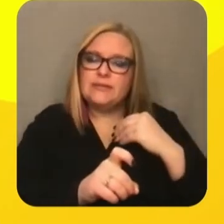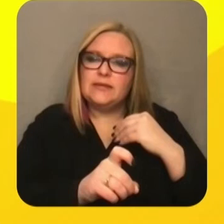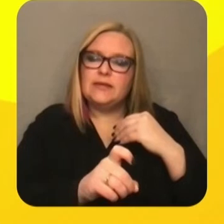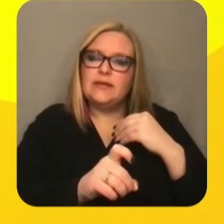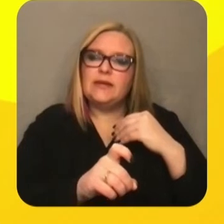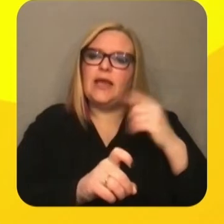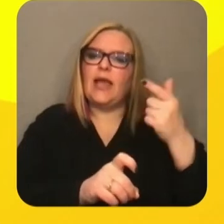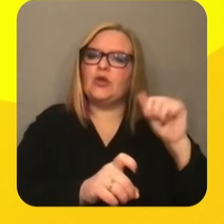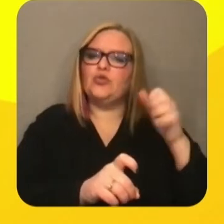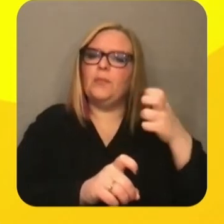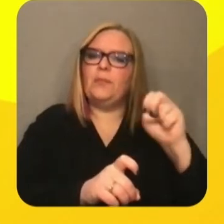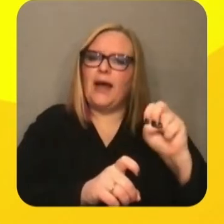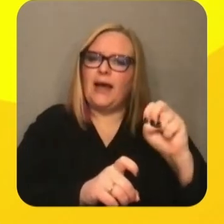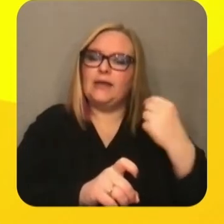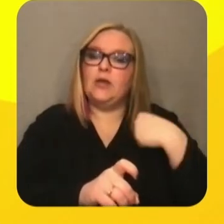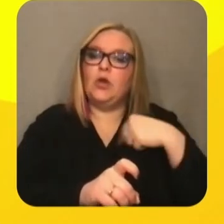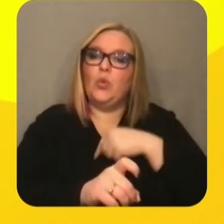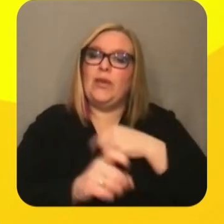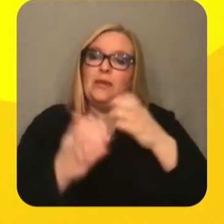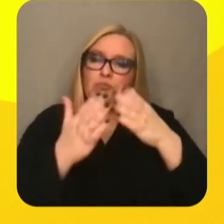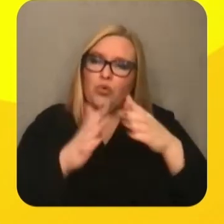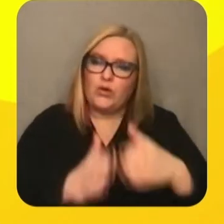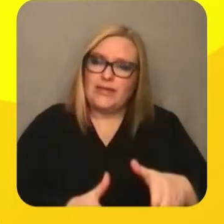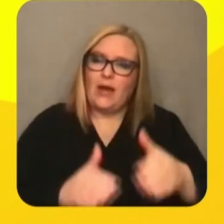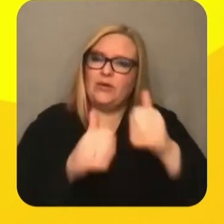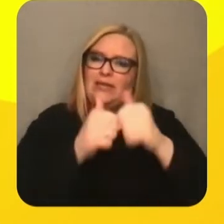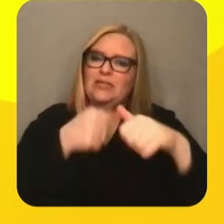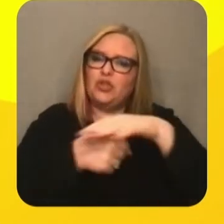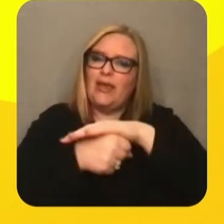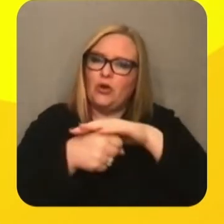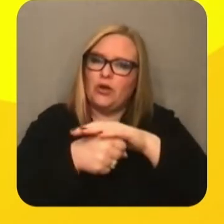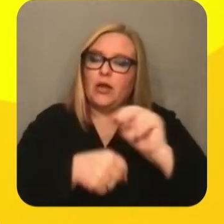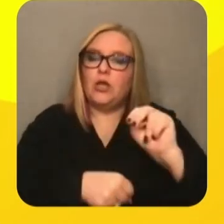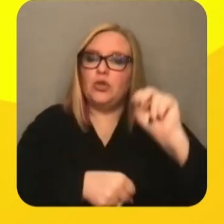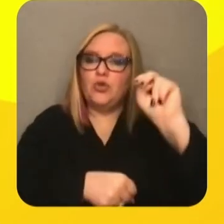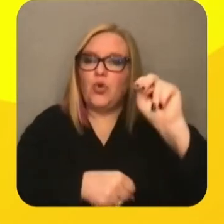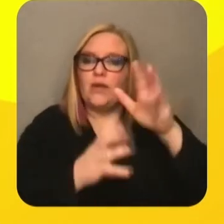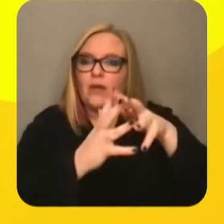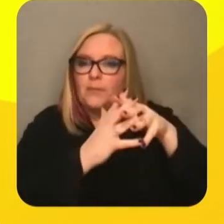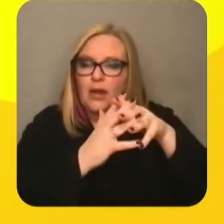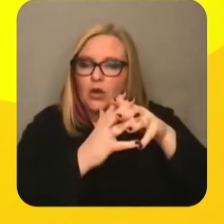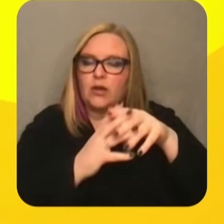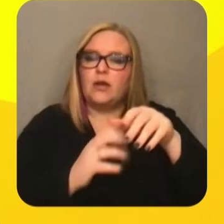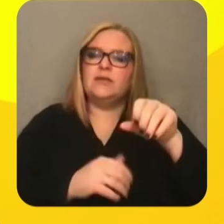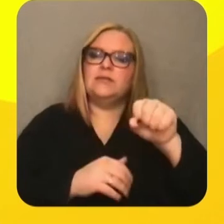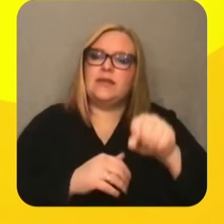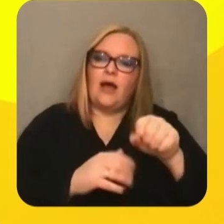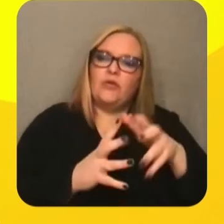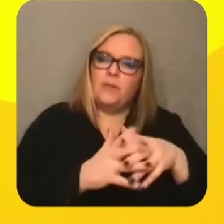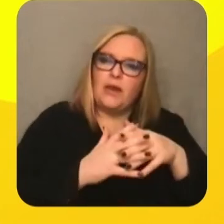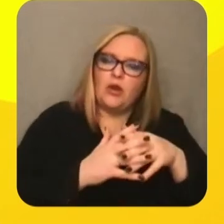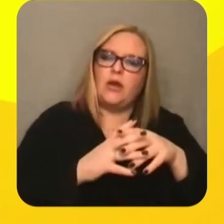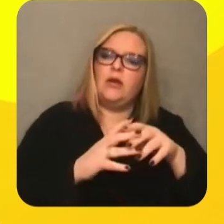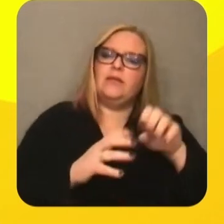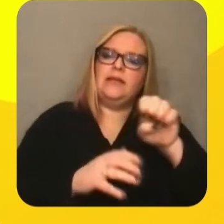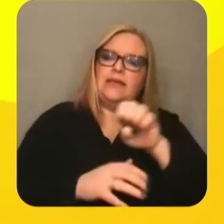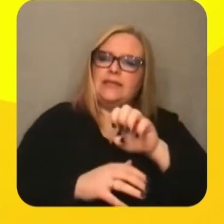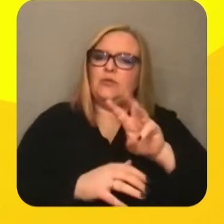And we broke the data down by region. So North America, EMEA and APAC. And just to be candid, one of the things we saw was